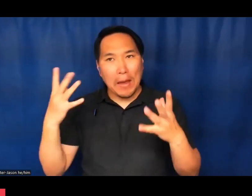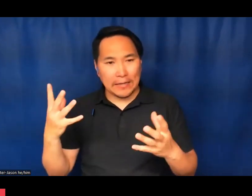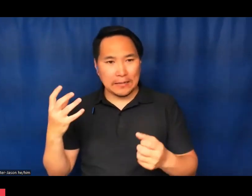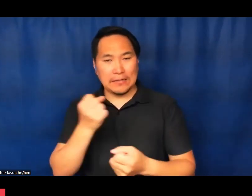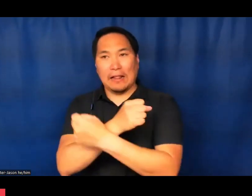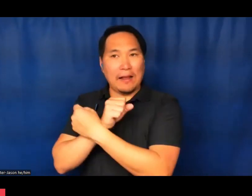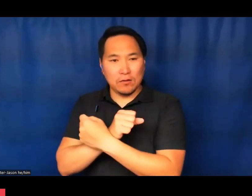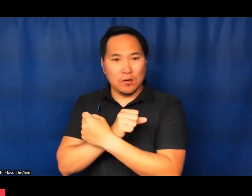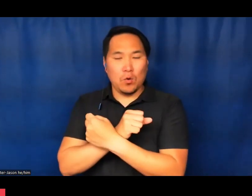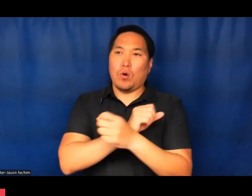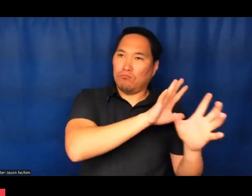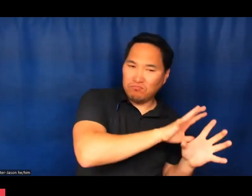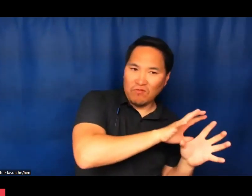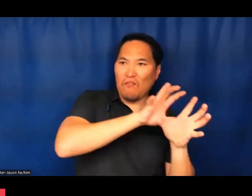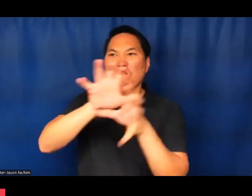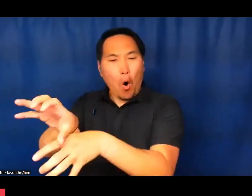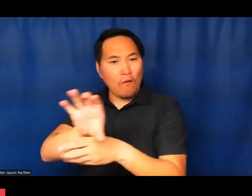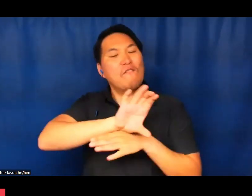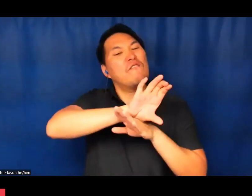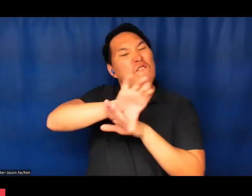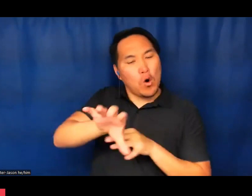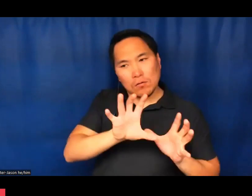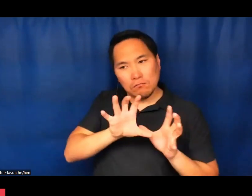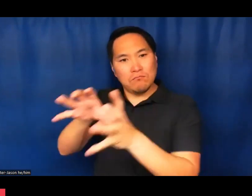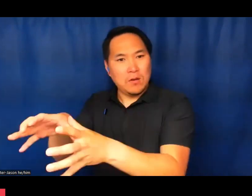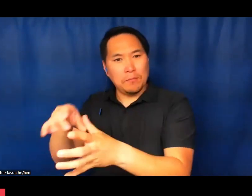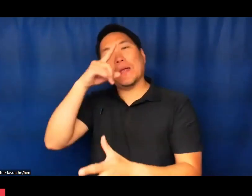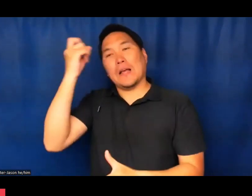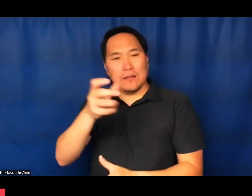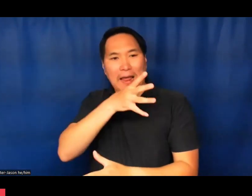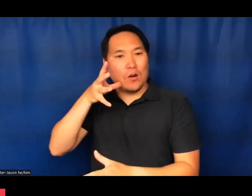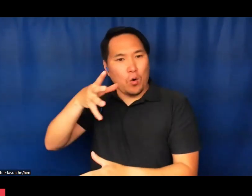brought forcibly because of the agricultural conditions there.